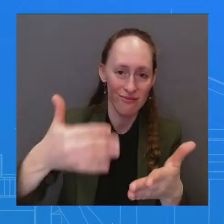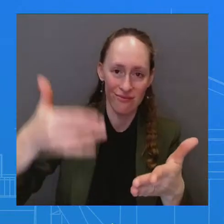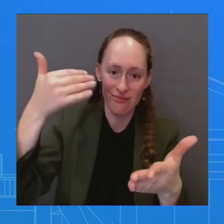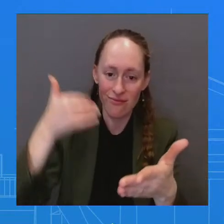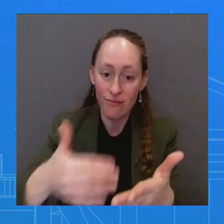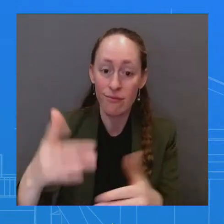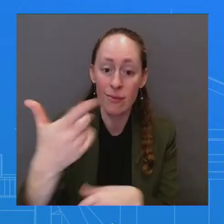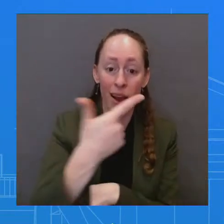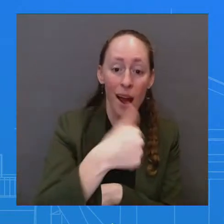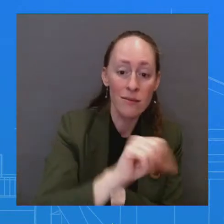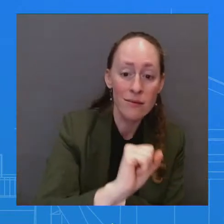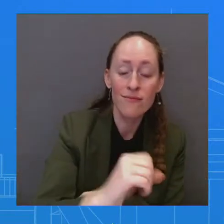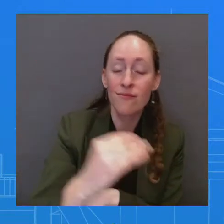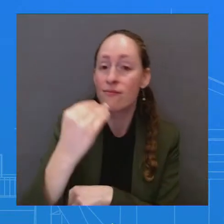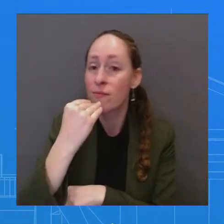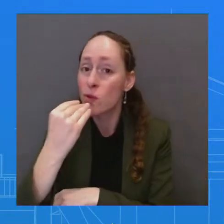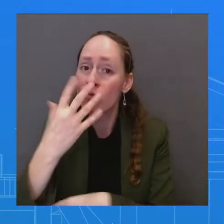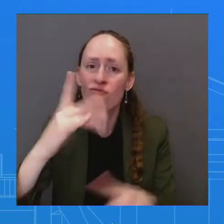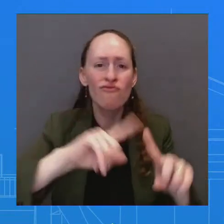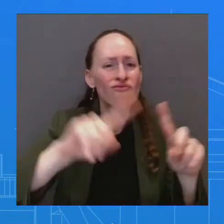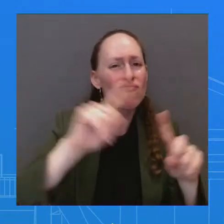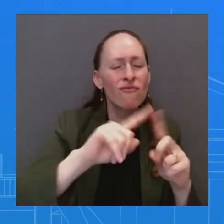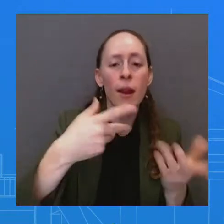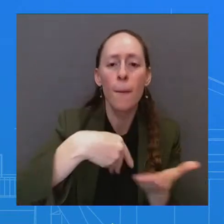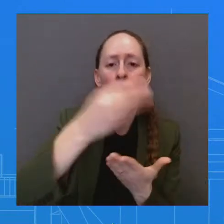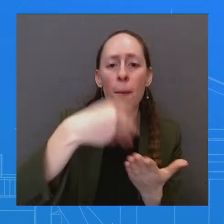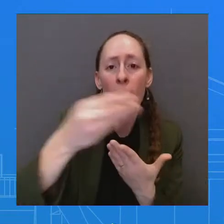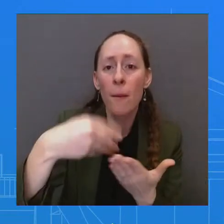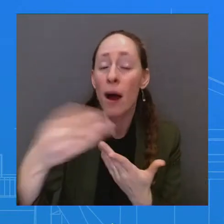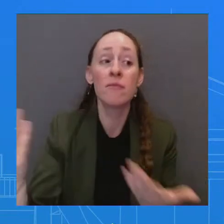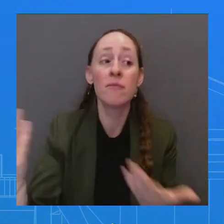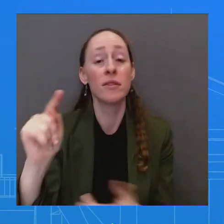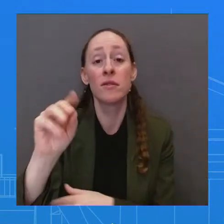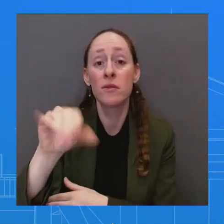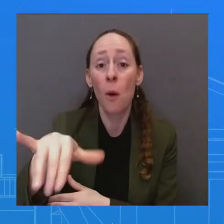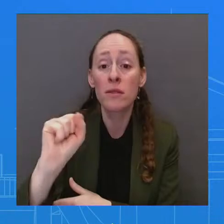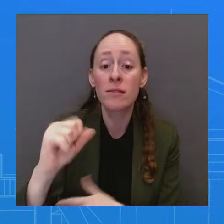prices for toys, TVs, and used vehicles are all down from last year.